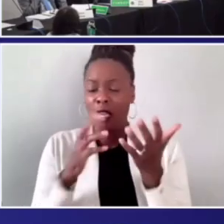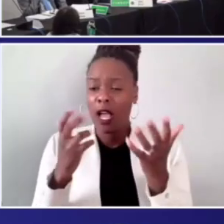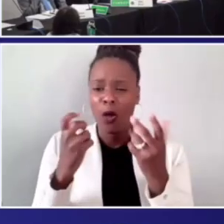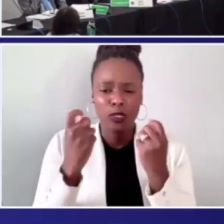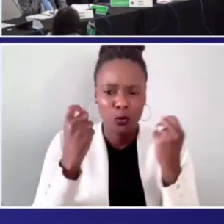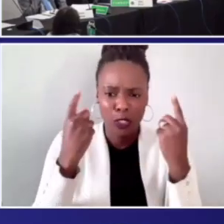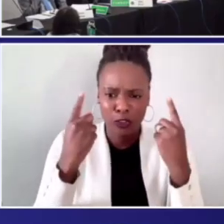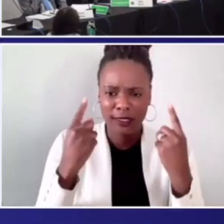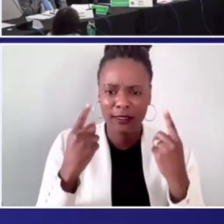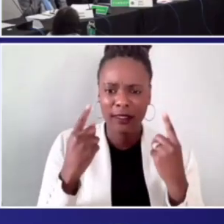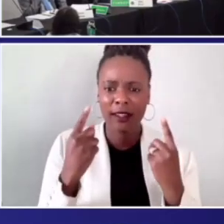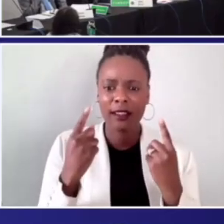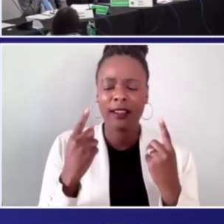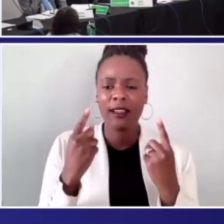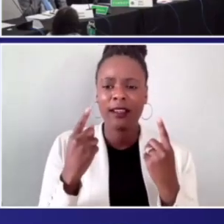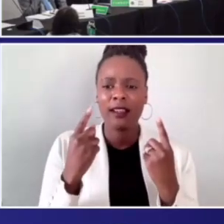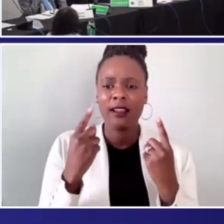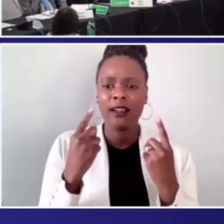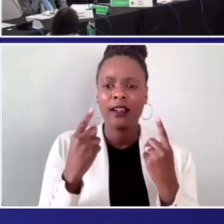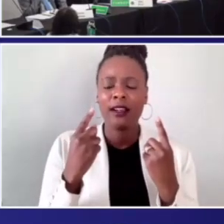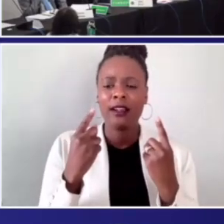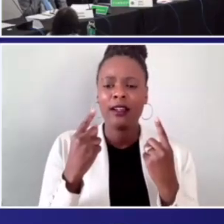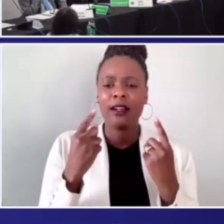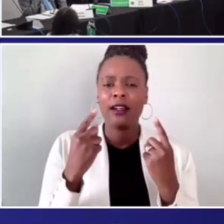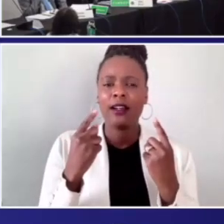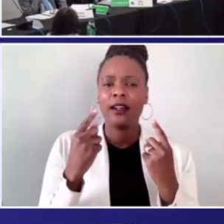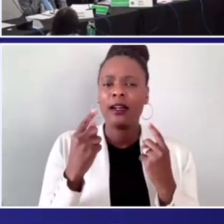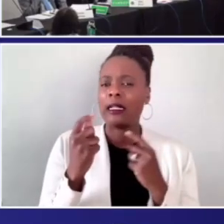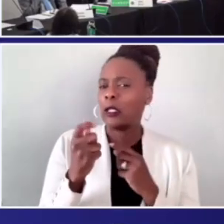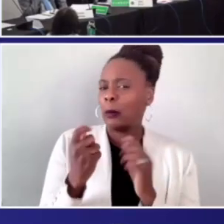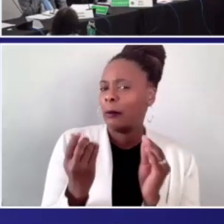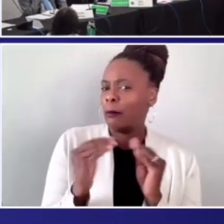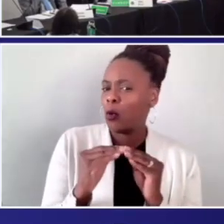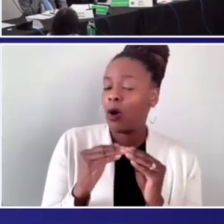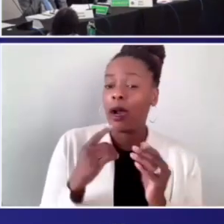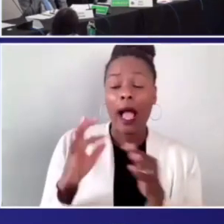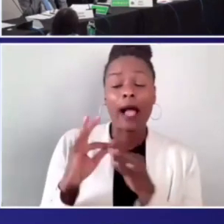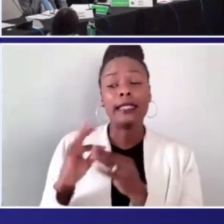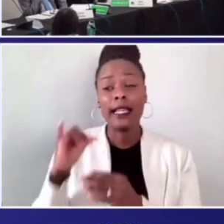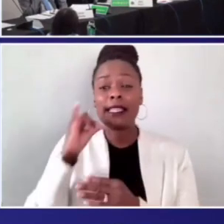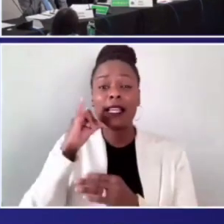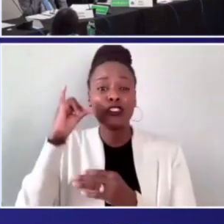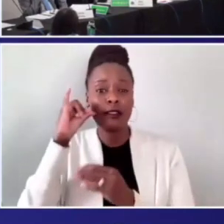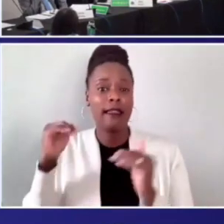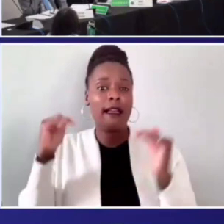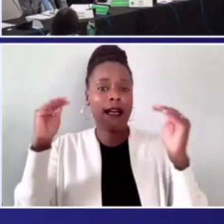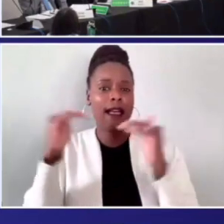Yeah, I want to understand this just a little bit more. And I know I raised this yesterday at a high level when it comes to